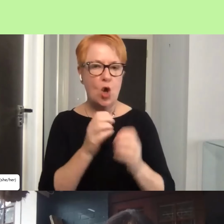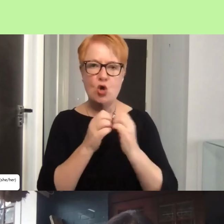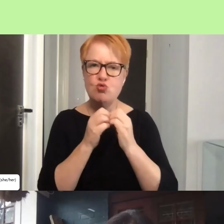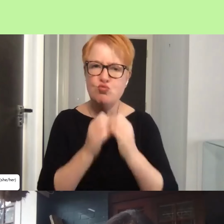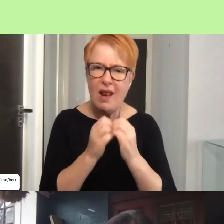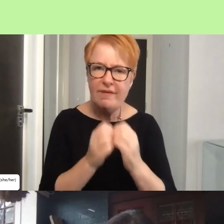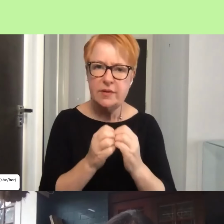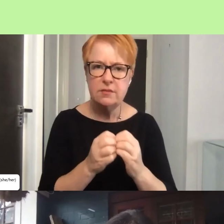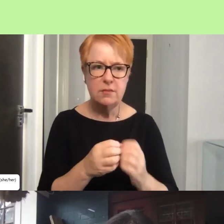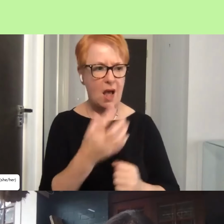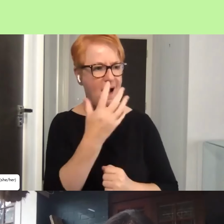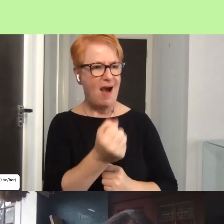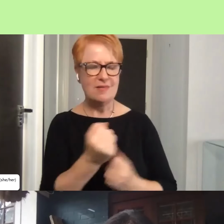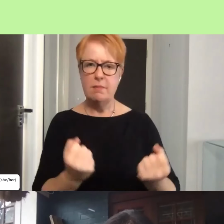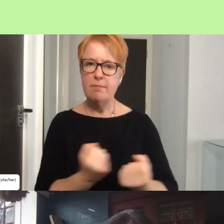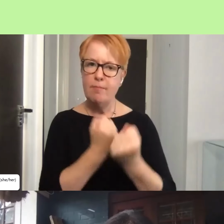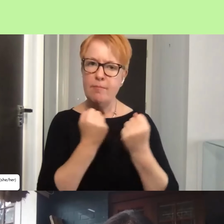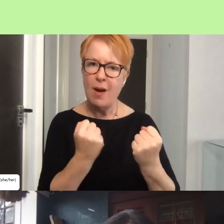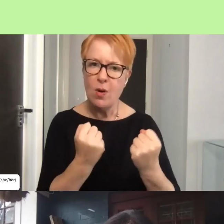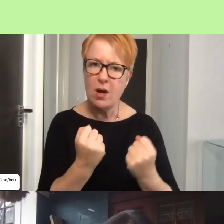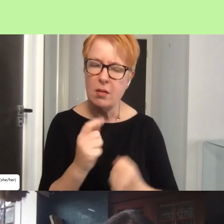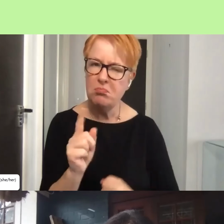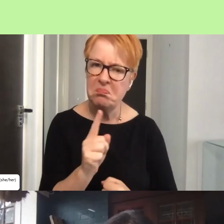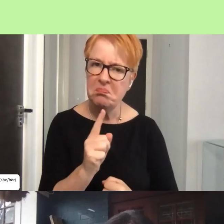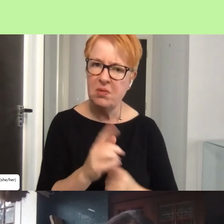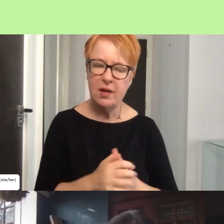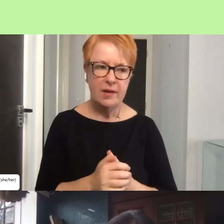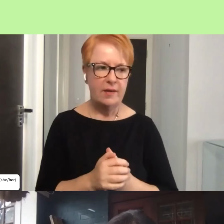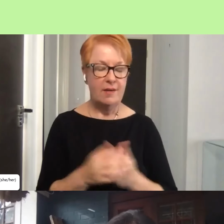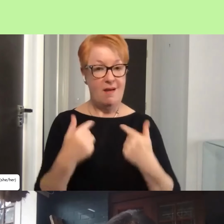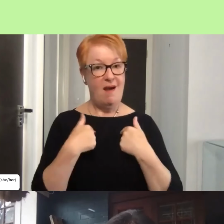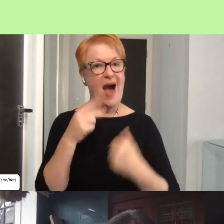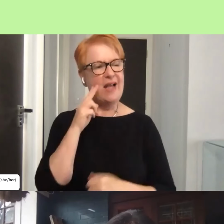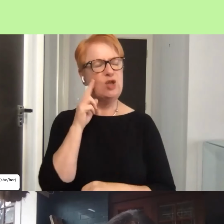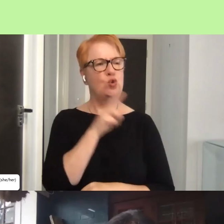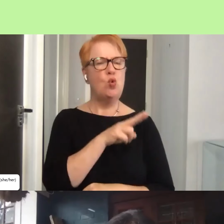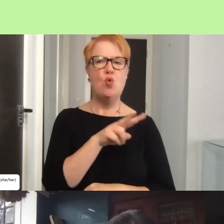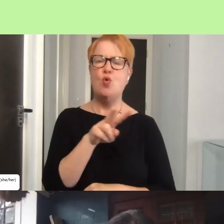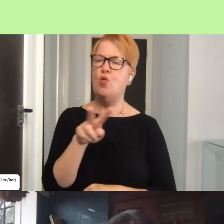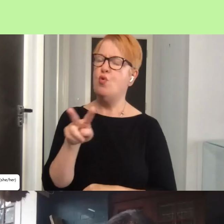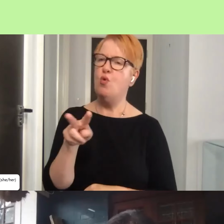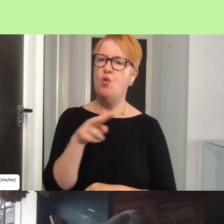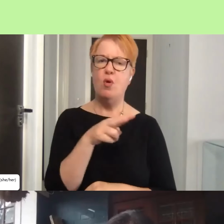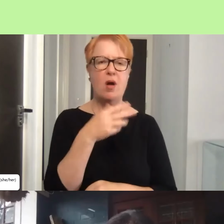And I think so what I wanted to do, I saw that, that there was a lot of how can we say,